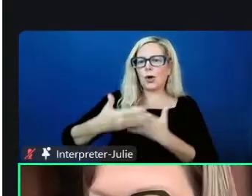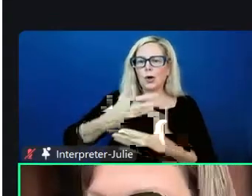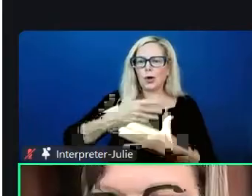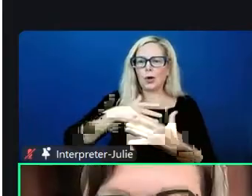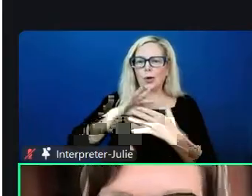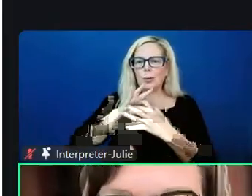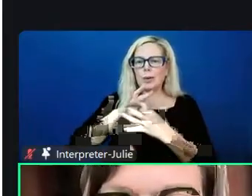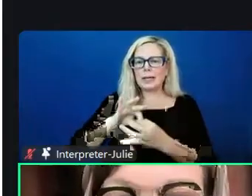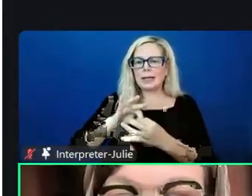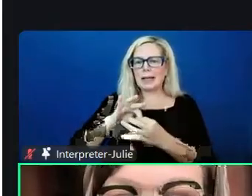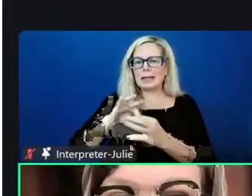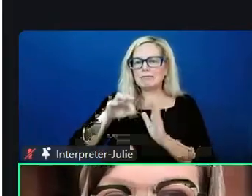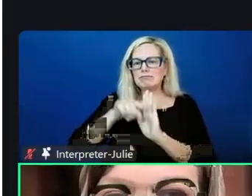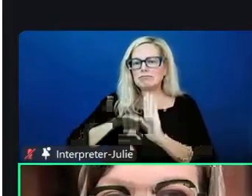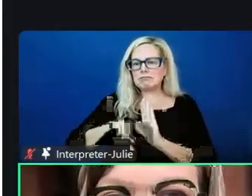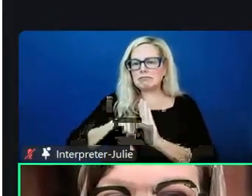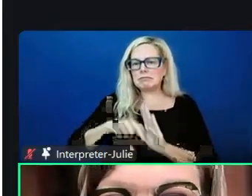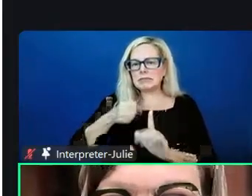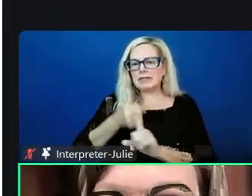to create severe health inequities.